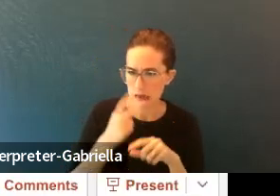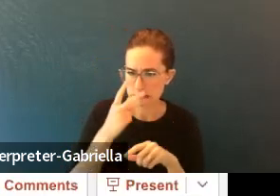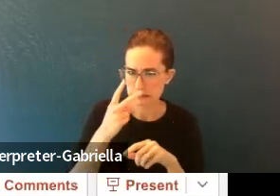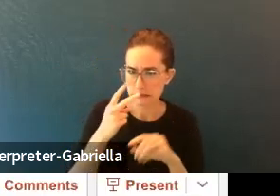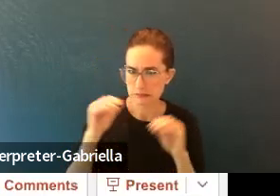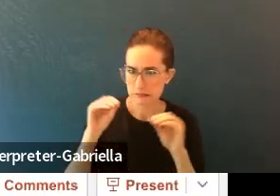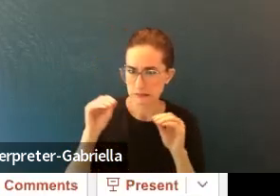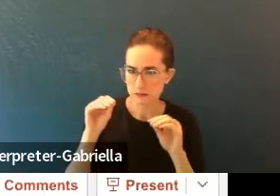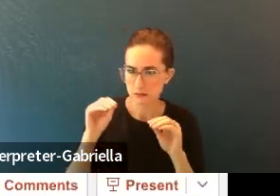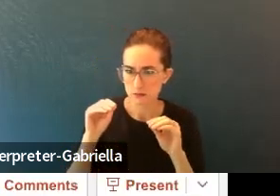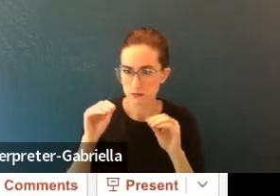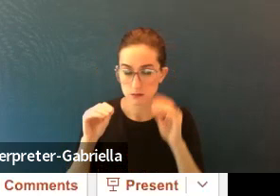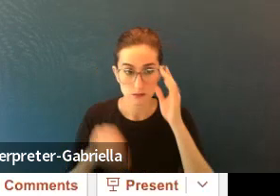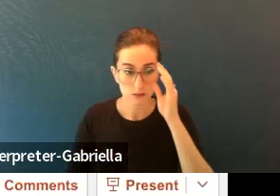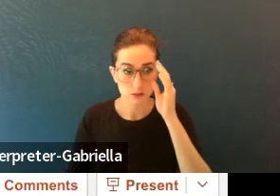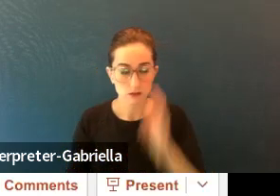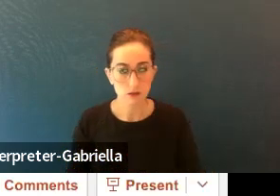So that's all